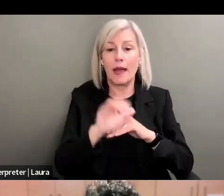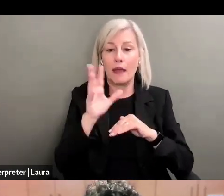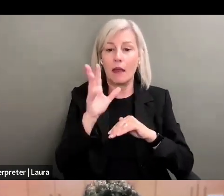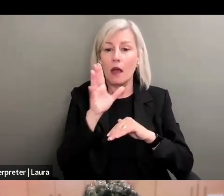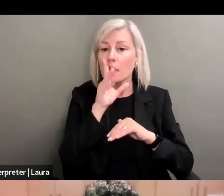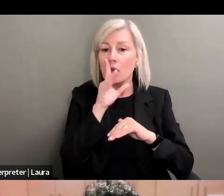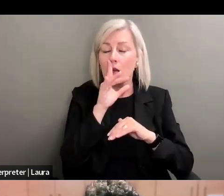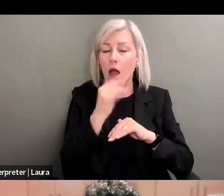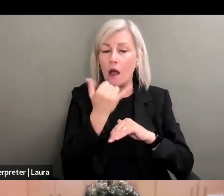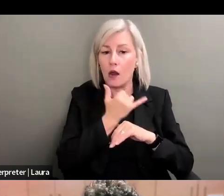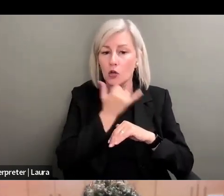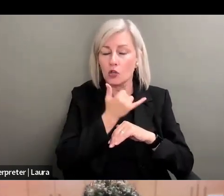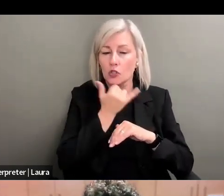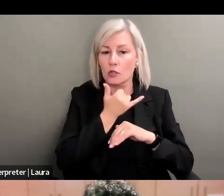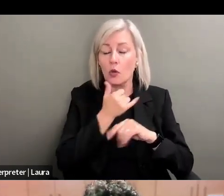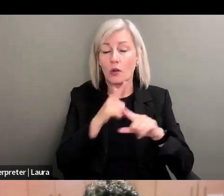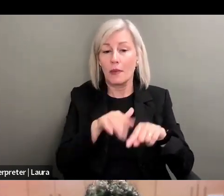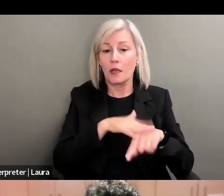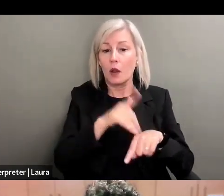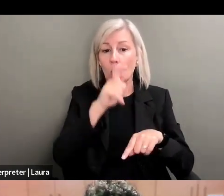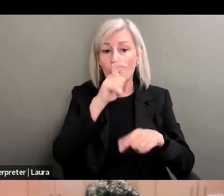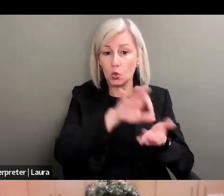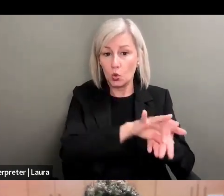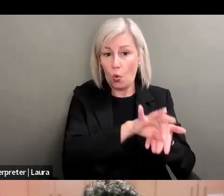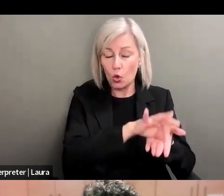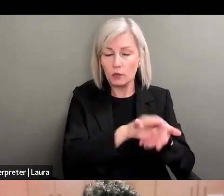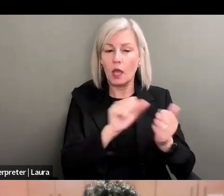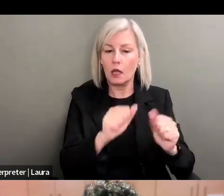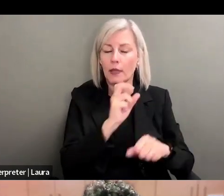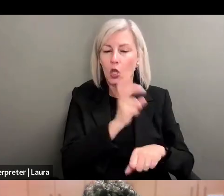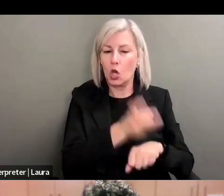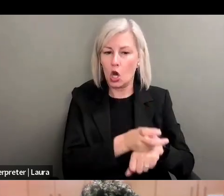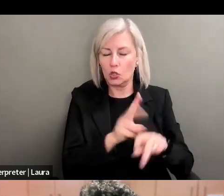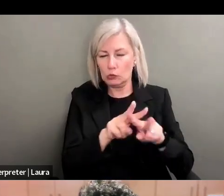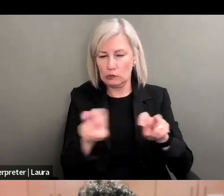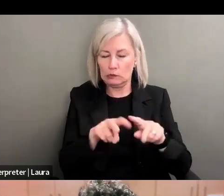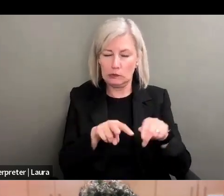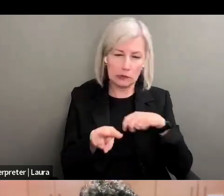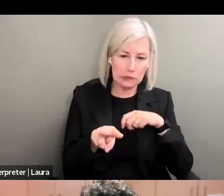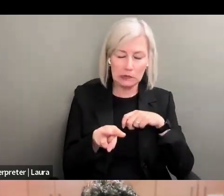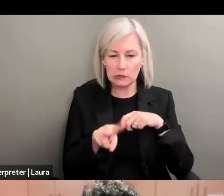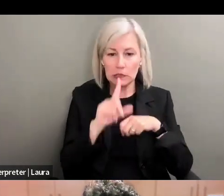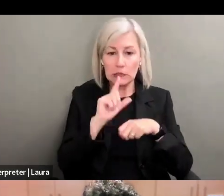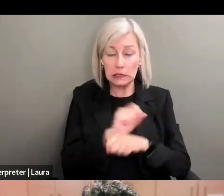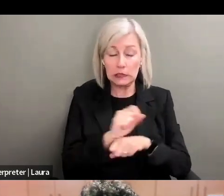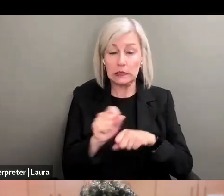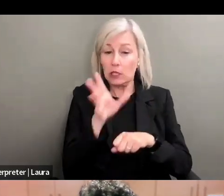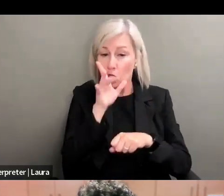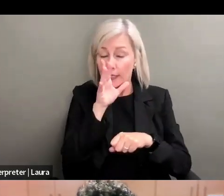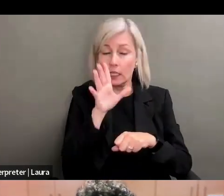So, depending on who's scoring this, it can be difficult to sparse out whether or not there's a true articulation error or